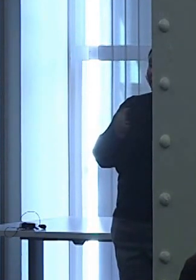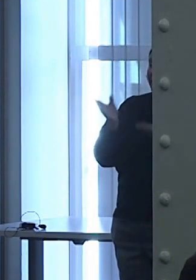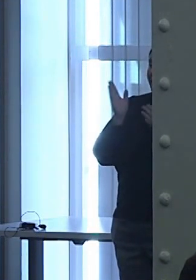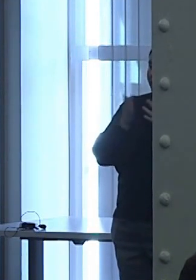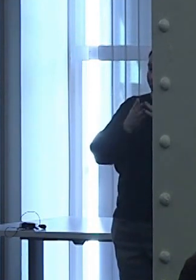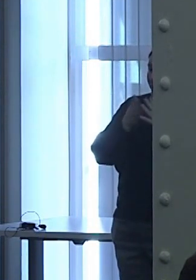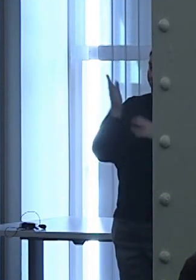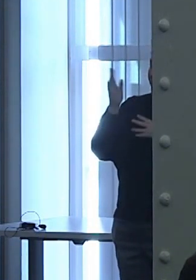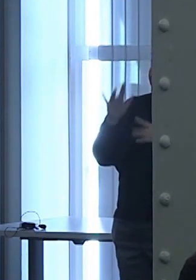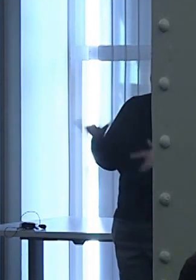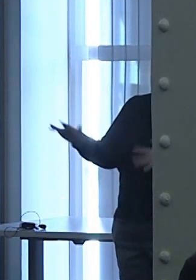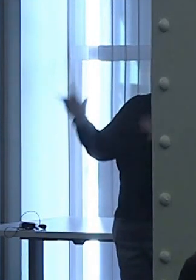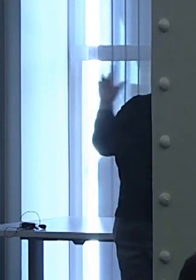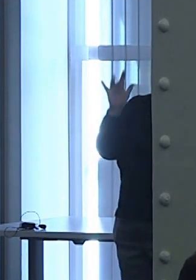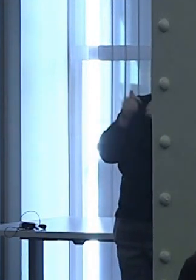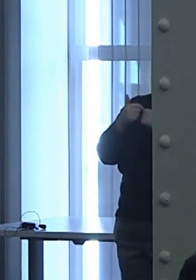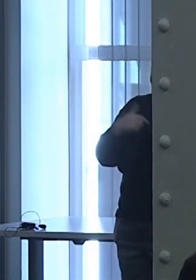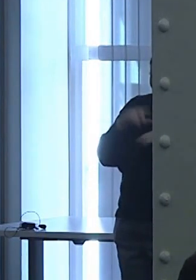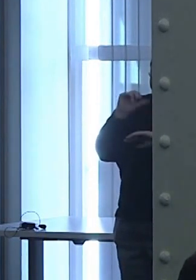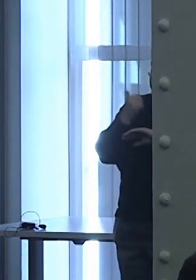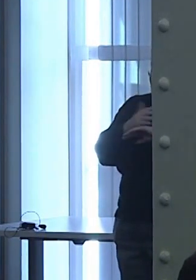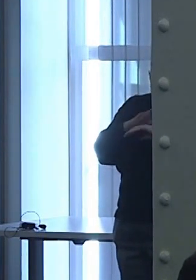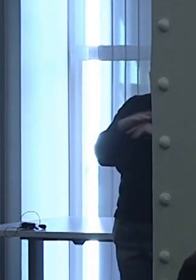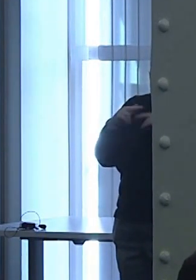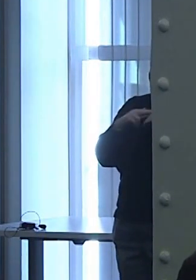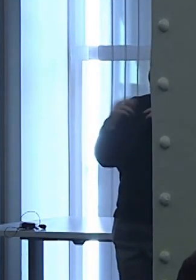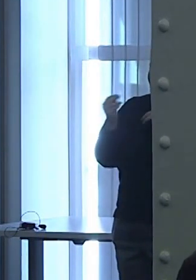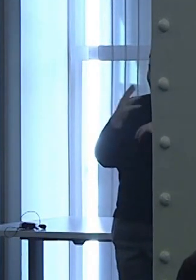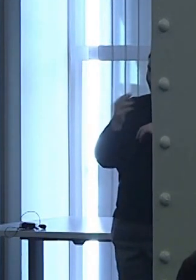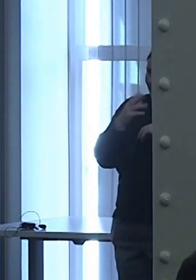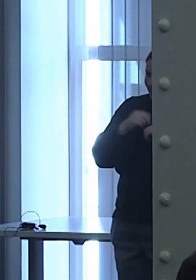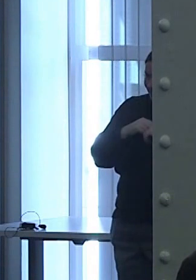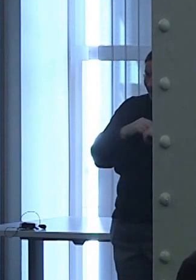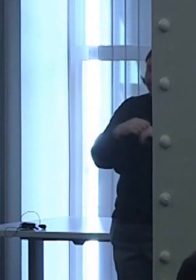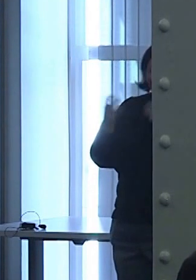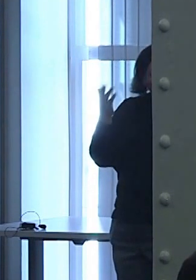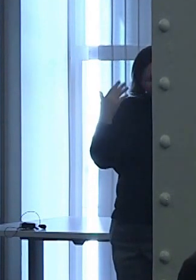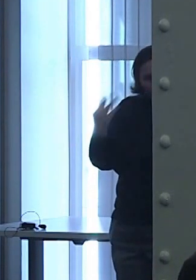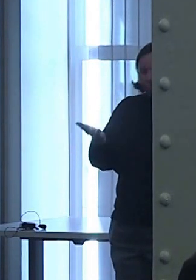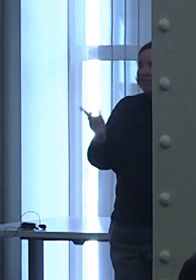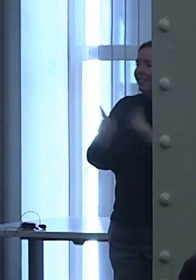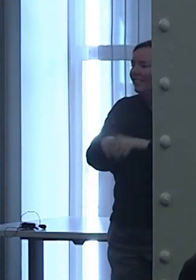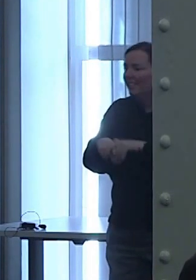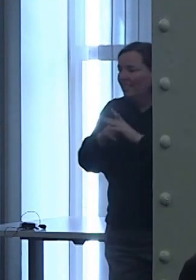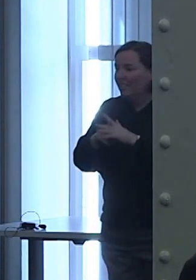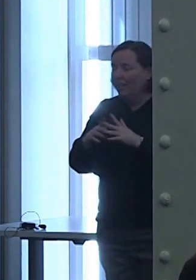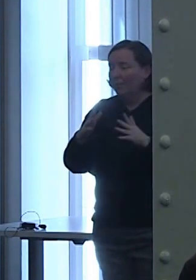a journey based on the slides and so go ahead and just start the slideshow and I'll talk